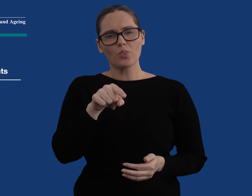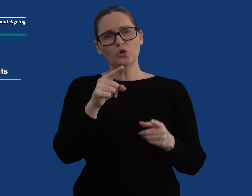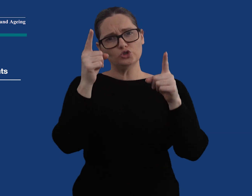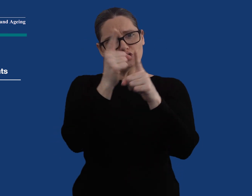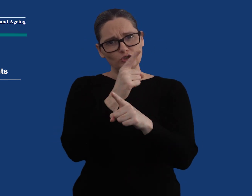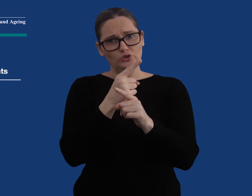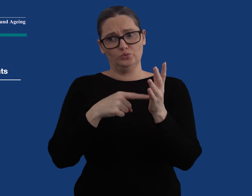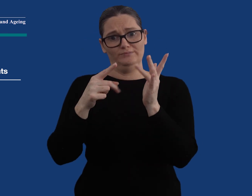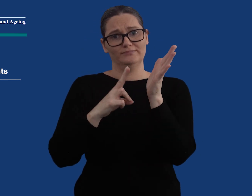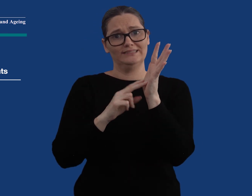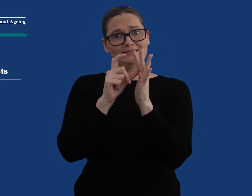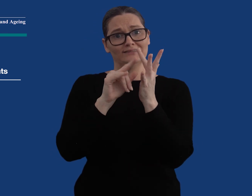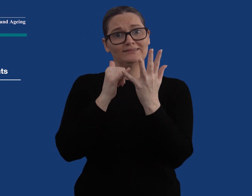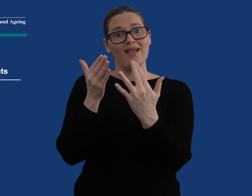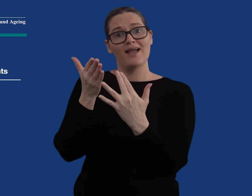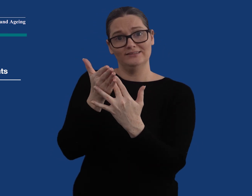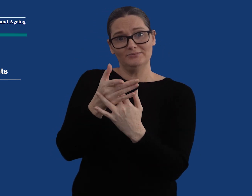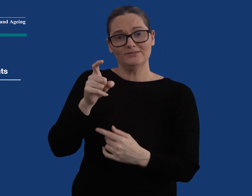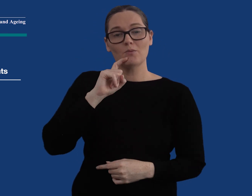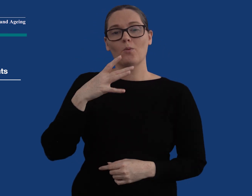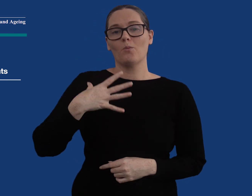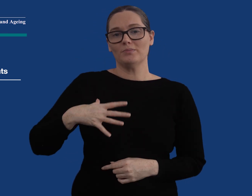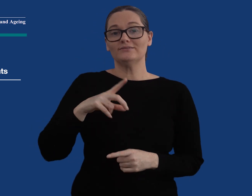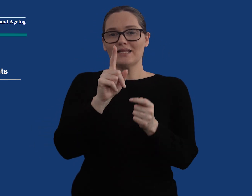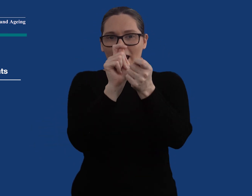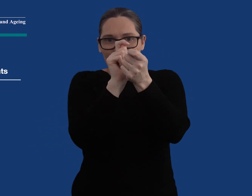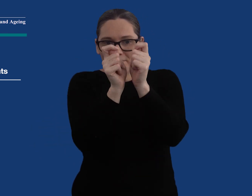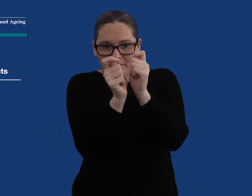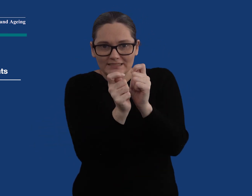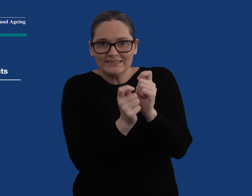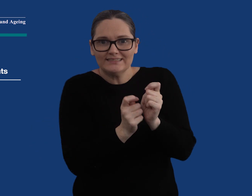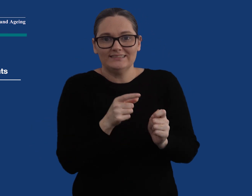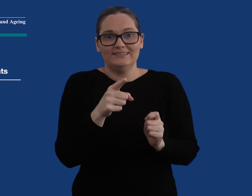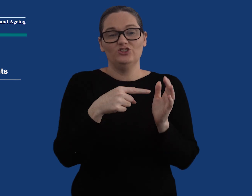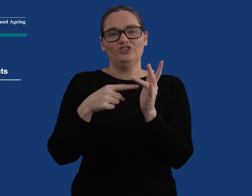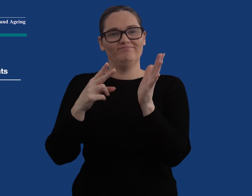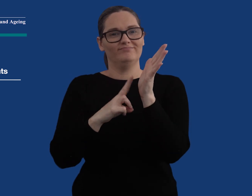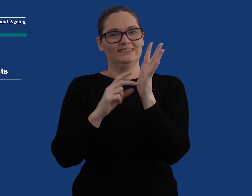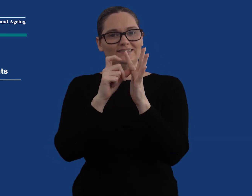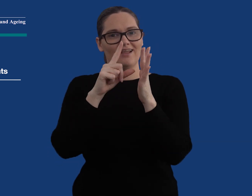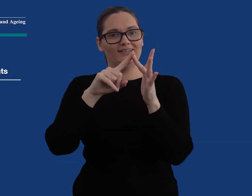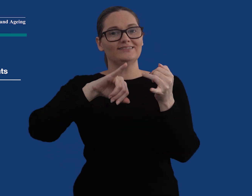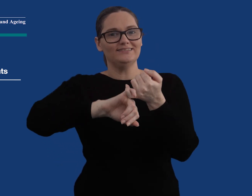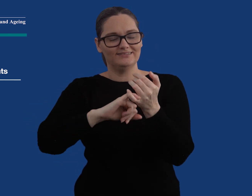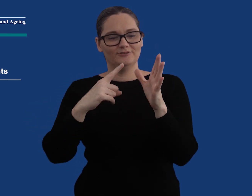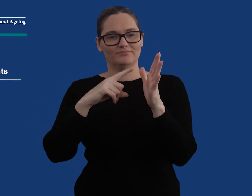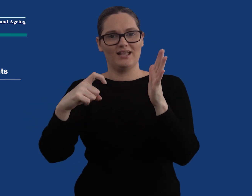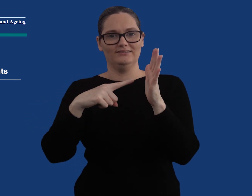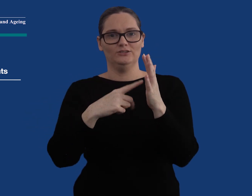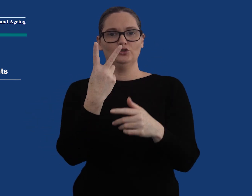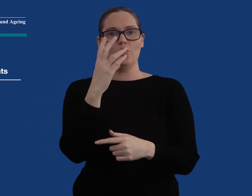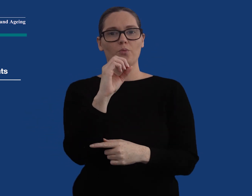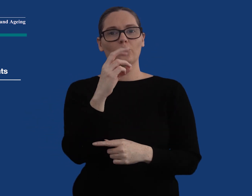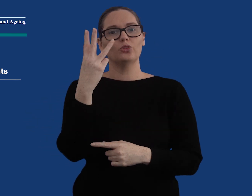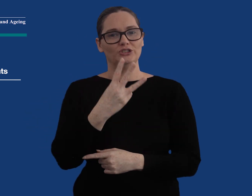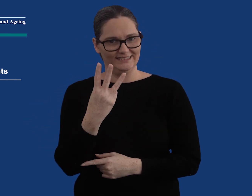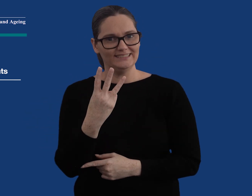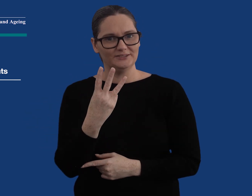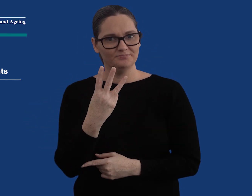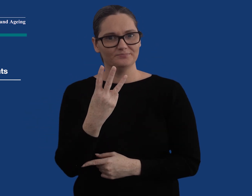These access changes will require amendments to the National Disability Insurance Scheme Act 2013 (NDIS Act).